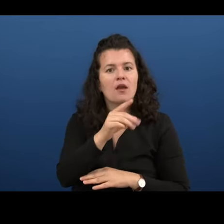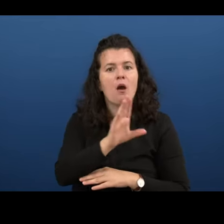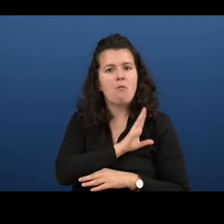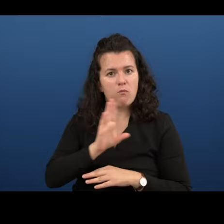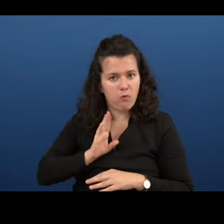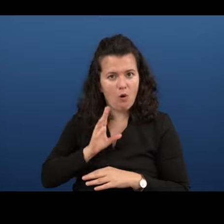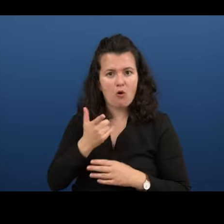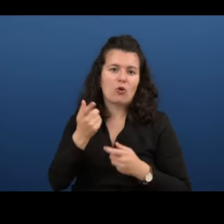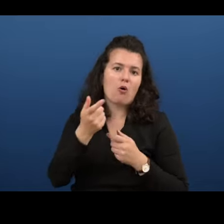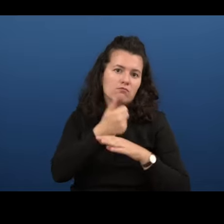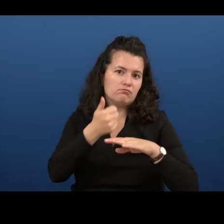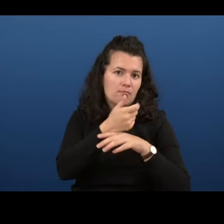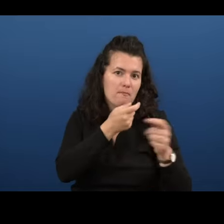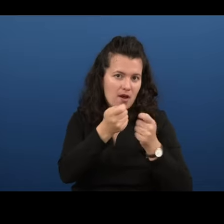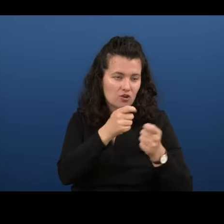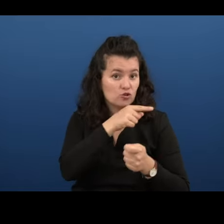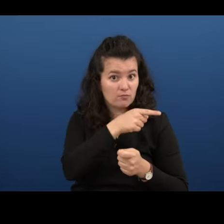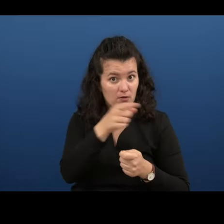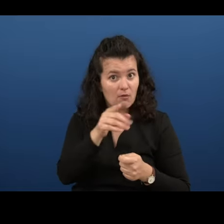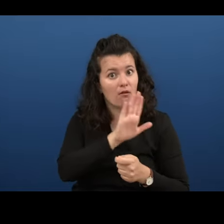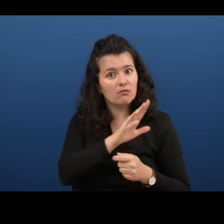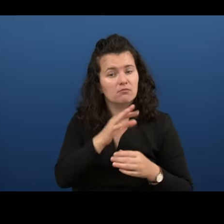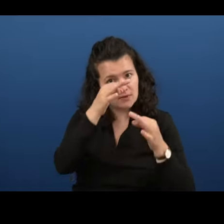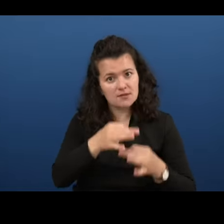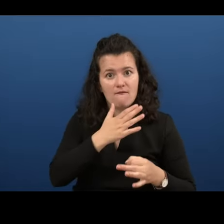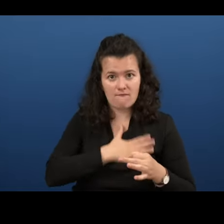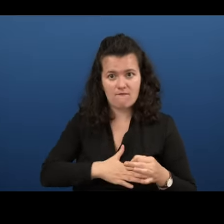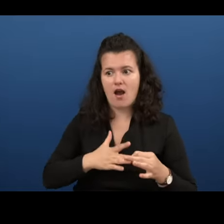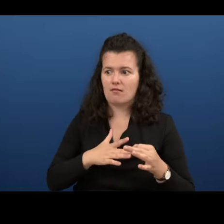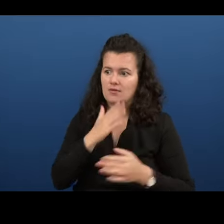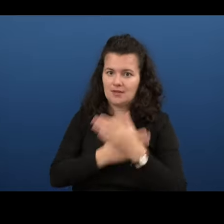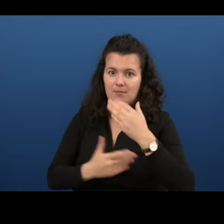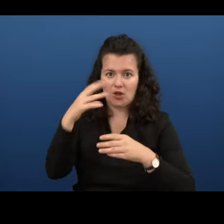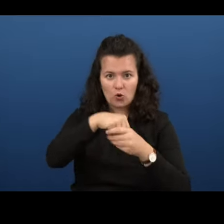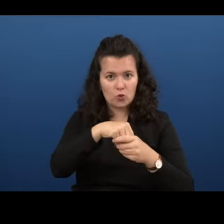and how that's important to drive disability inclusion in any organization I think that's